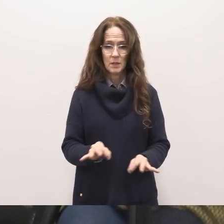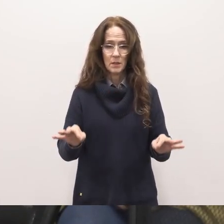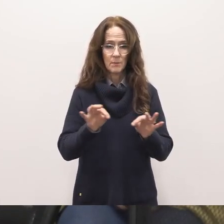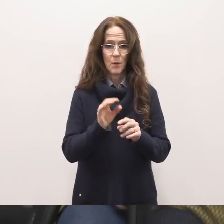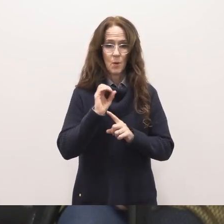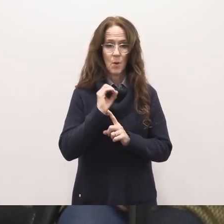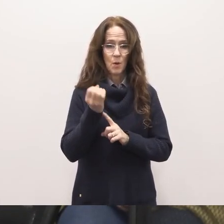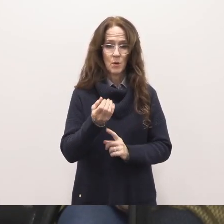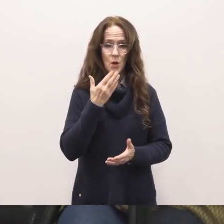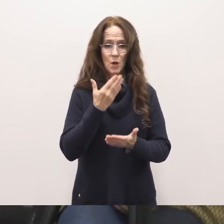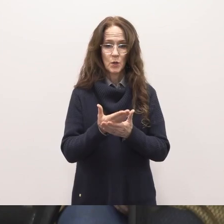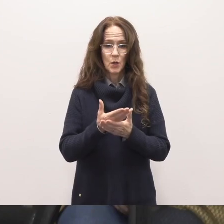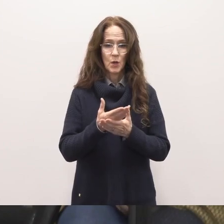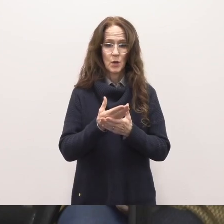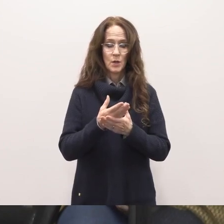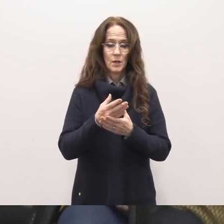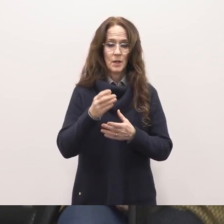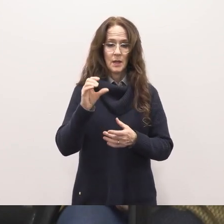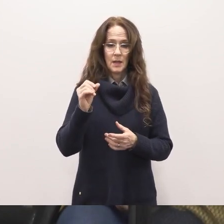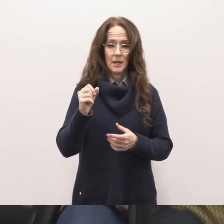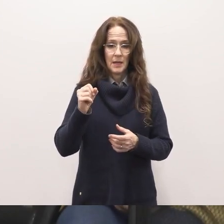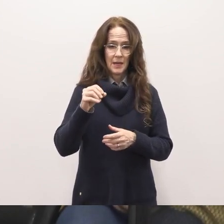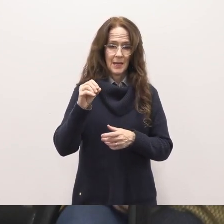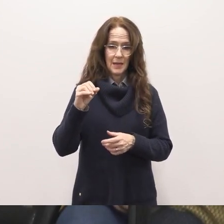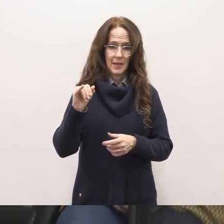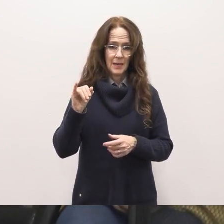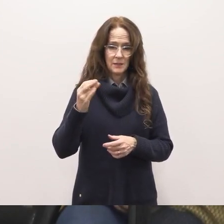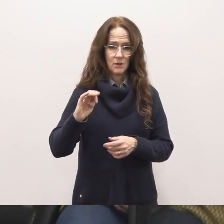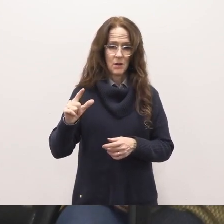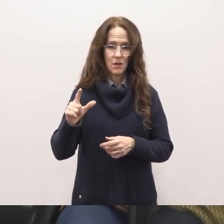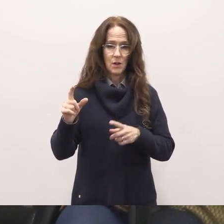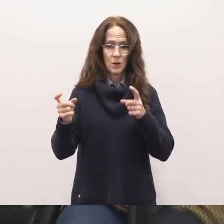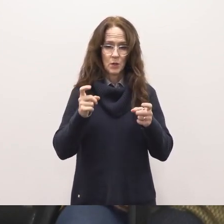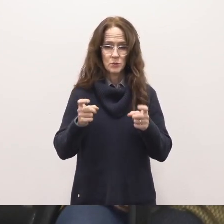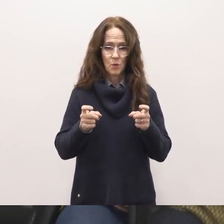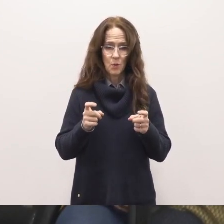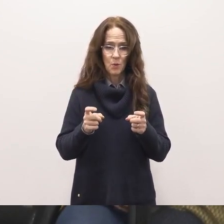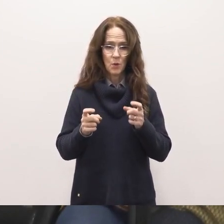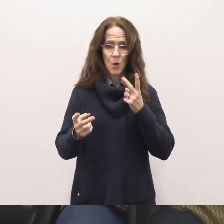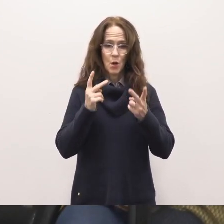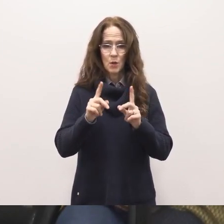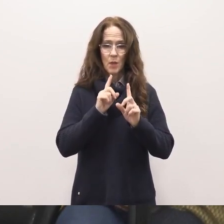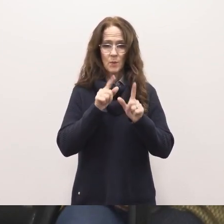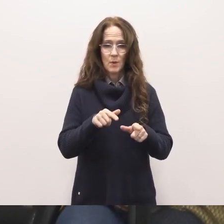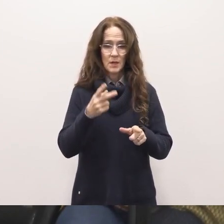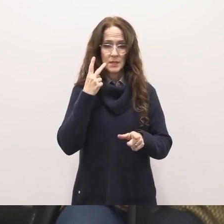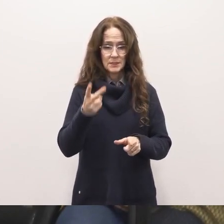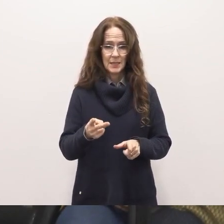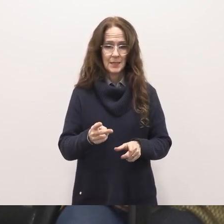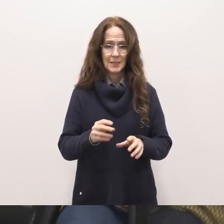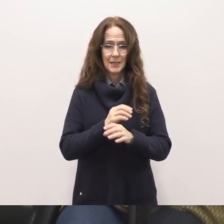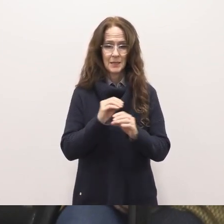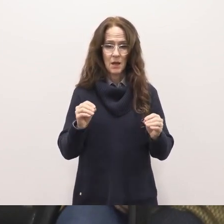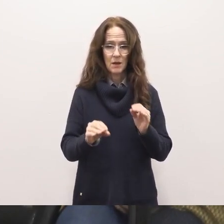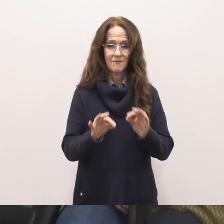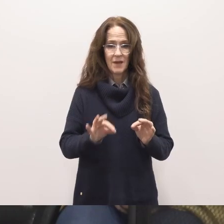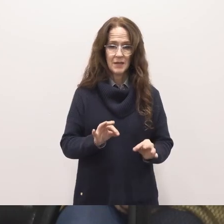have good internal control. And so, looking at the report and seeing that there aren't findings associated